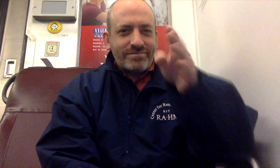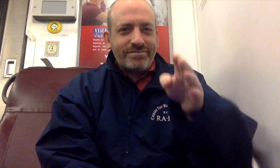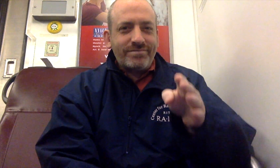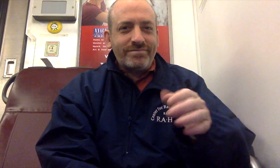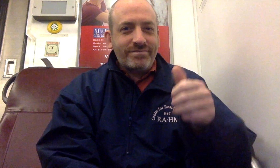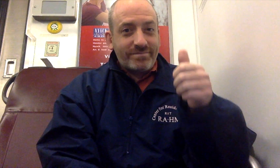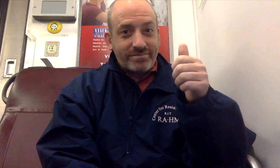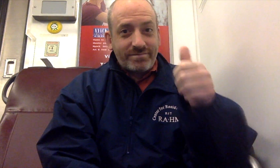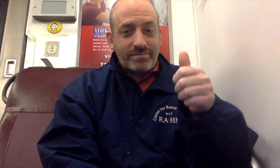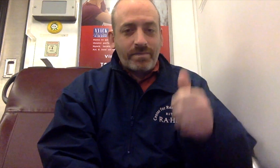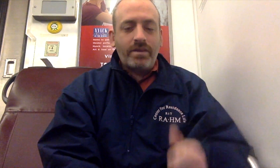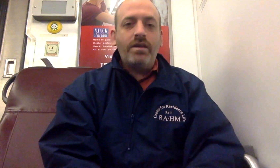Hello!